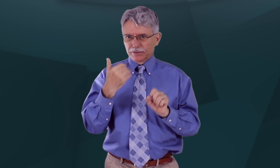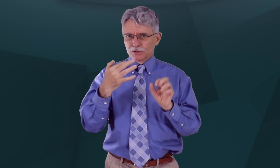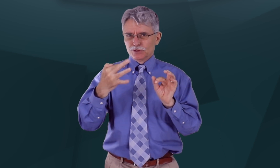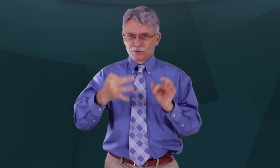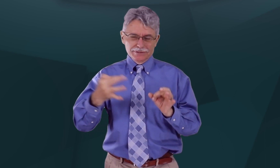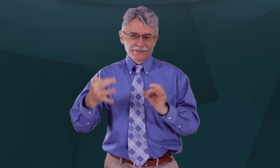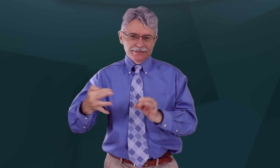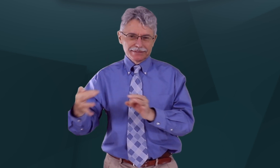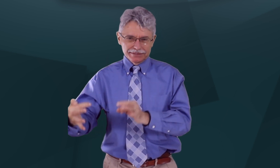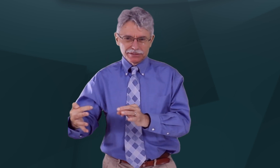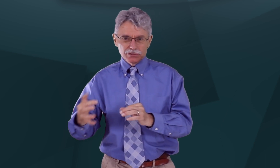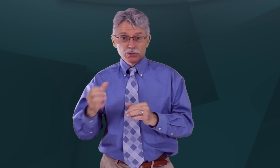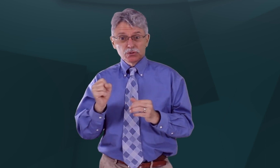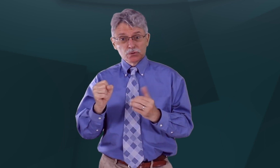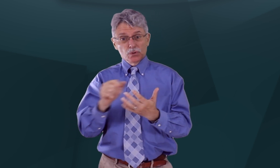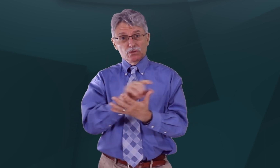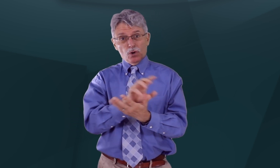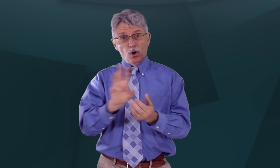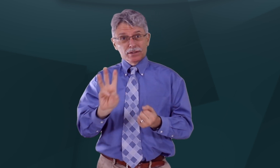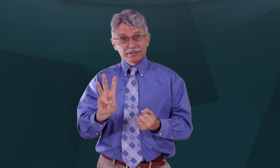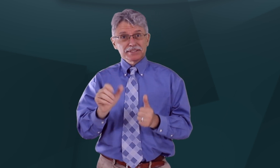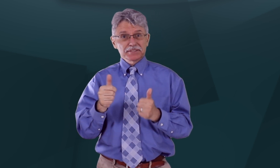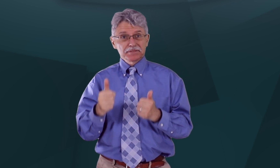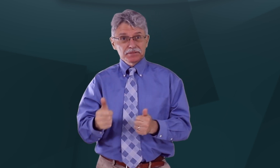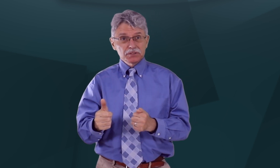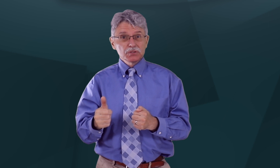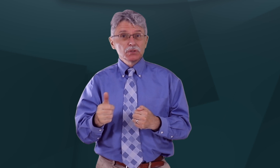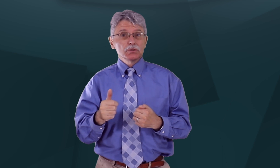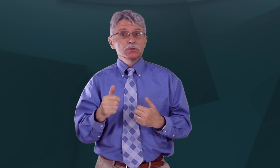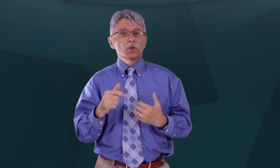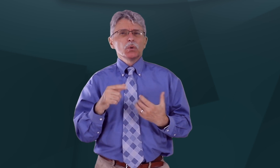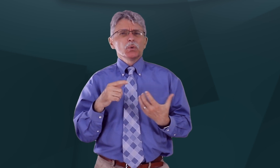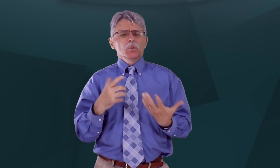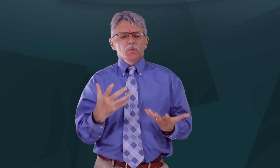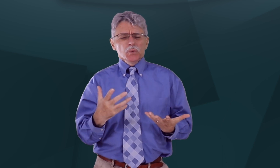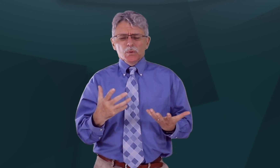He's starting to make better decisions. So all of our six are doing well.